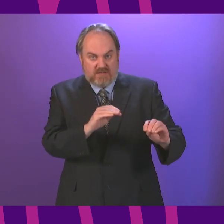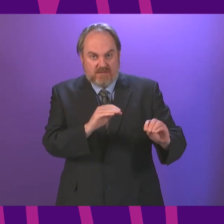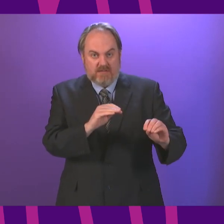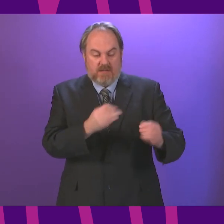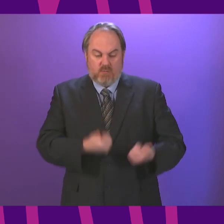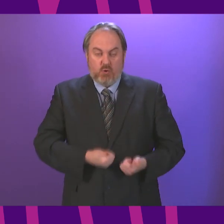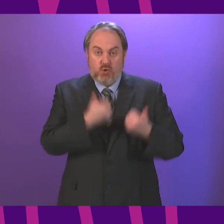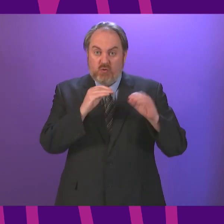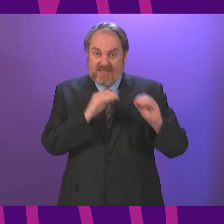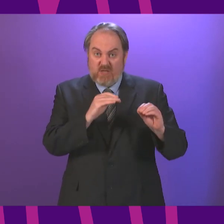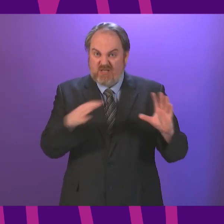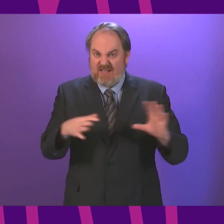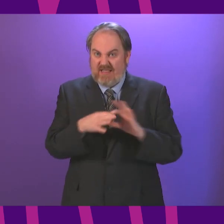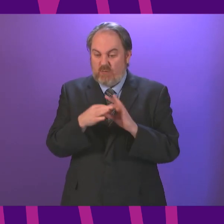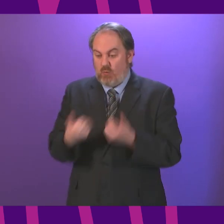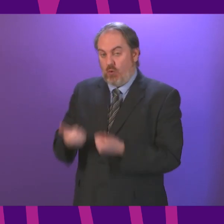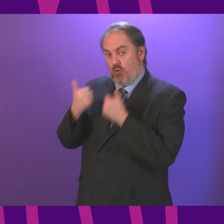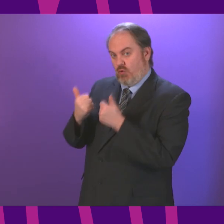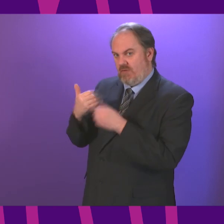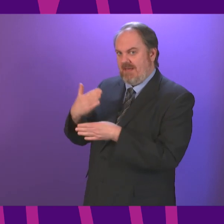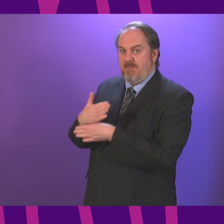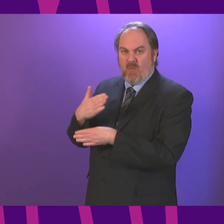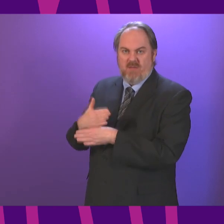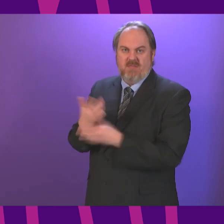the most important moments of this parliamentary session was in 2017,